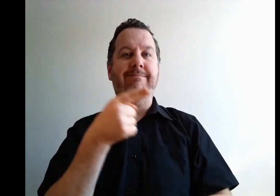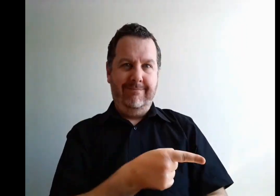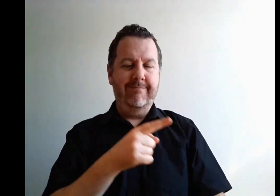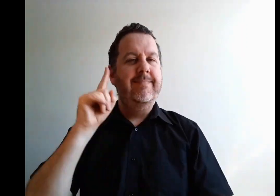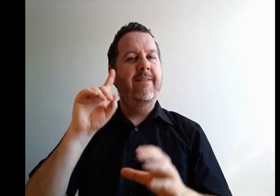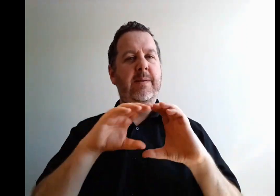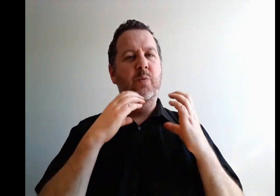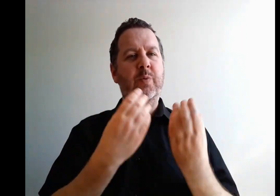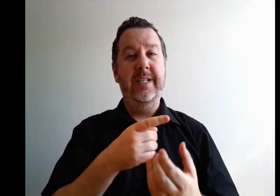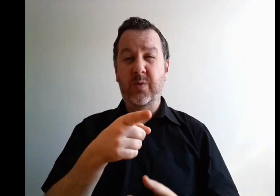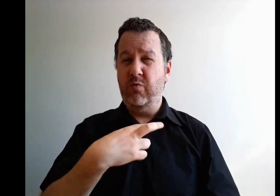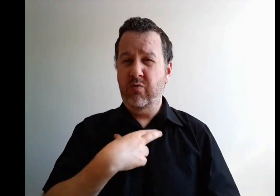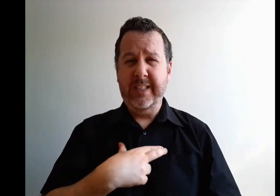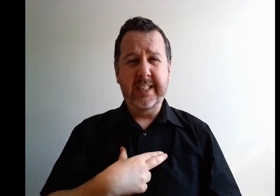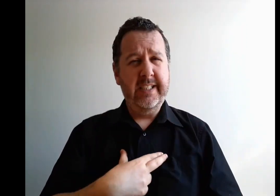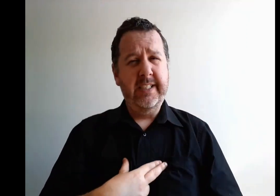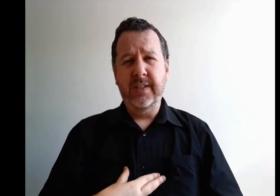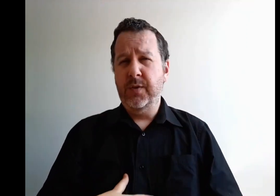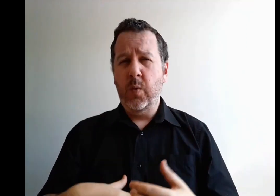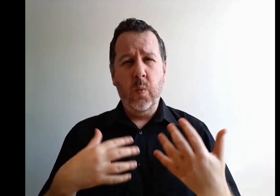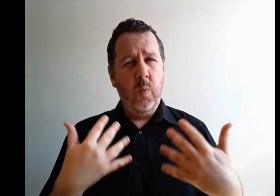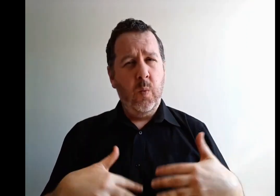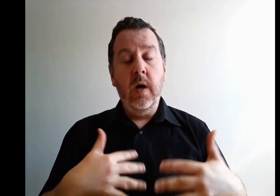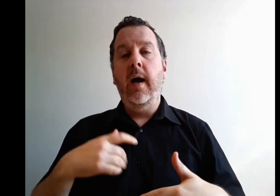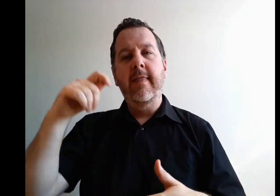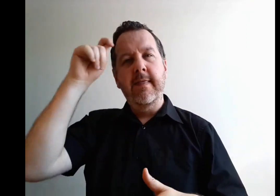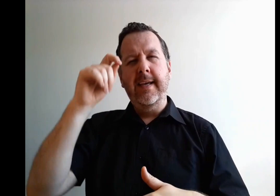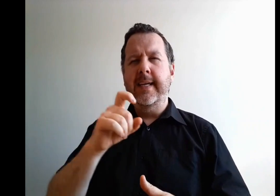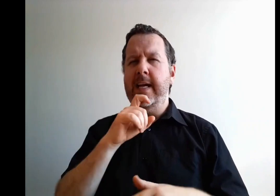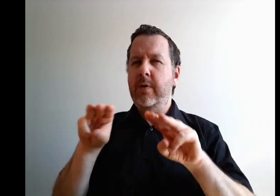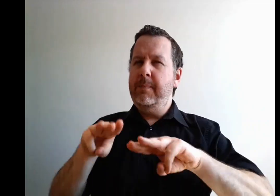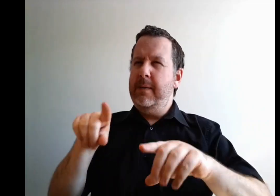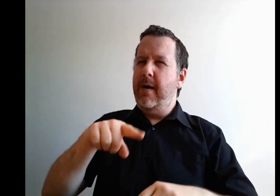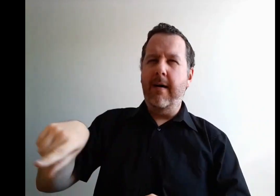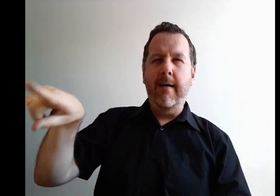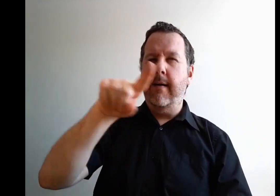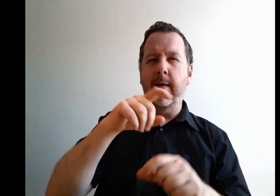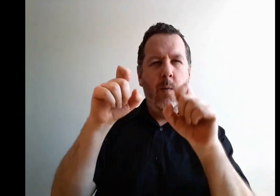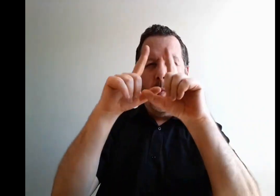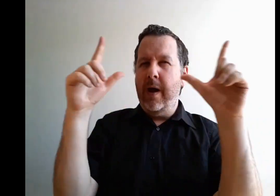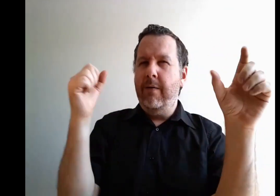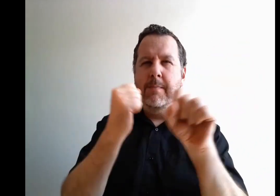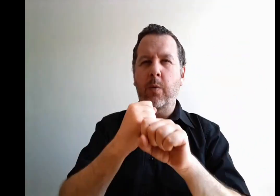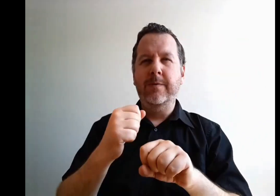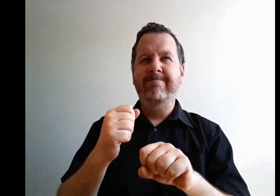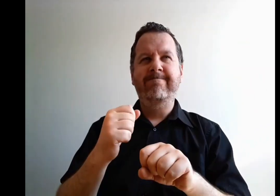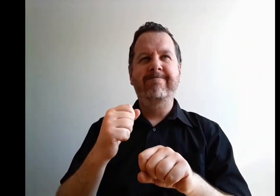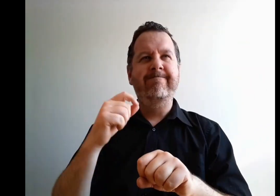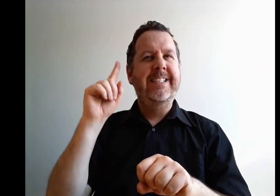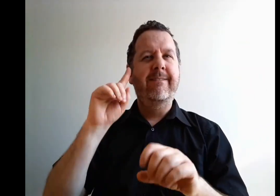I think I would say that hearing people aren't aware of the cultural richness of the deaf community.